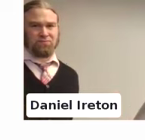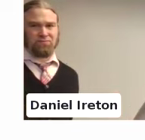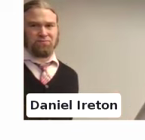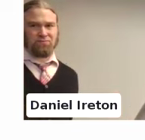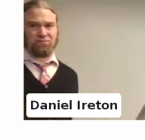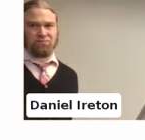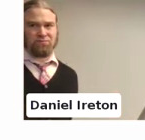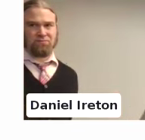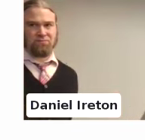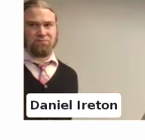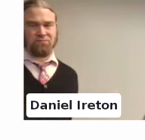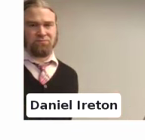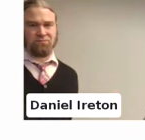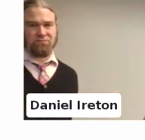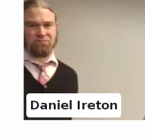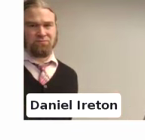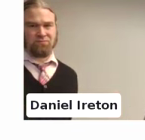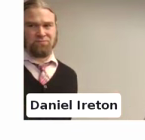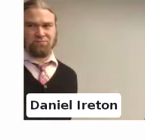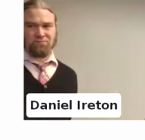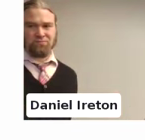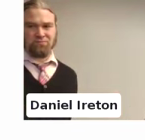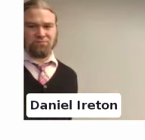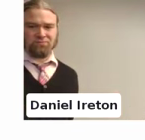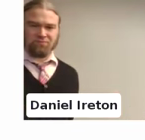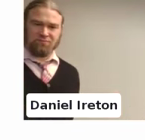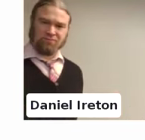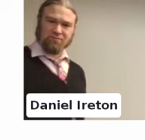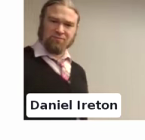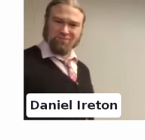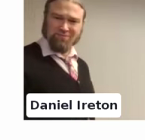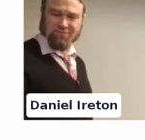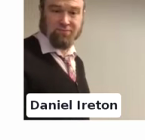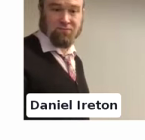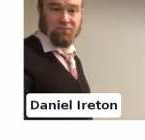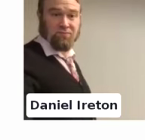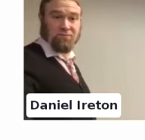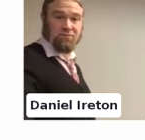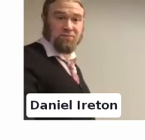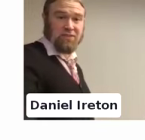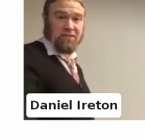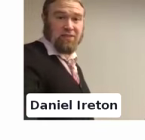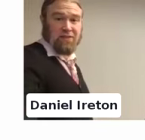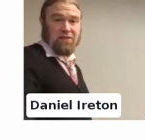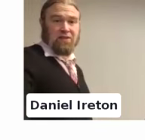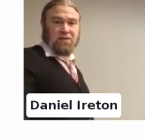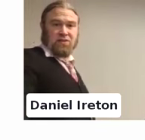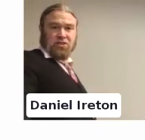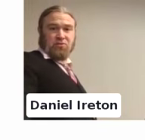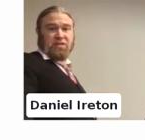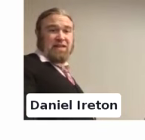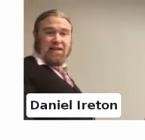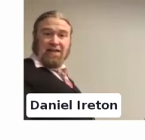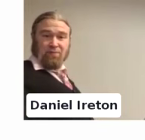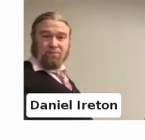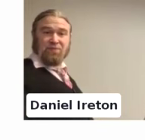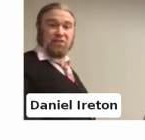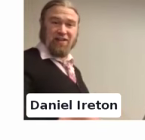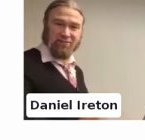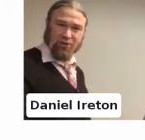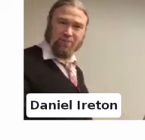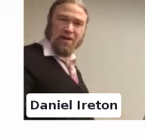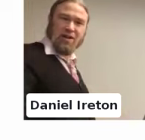Then when we met when I took the job at K-State we realized our interests really dovetailed quite nicely.